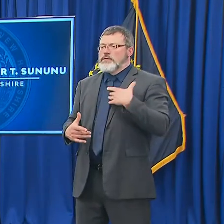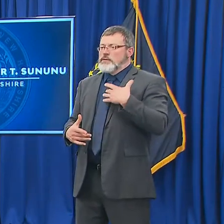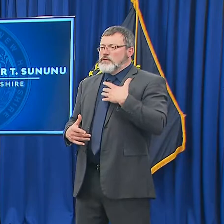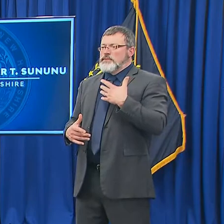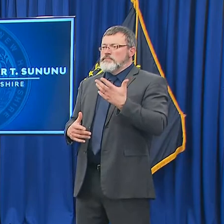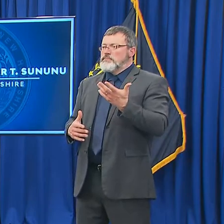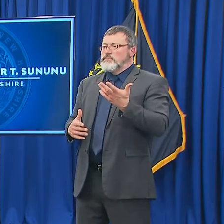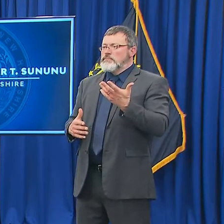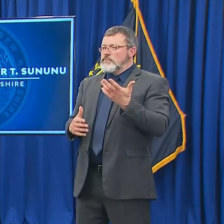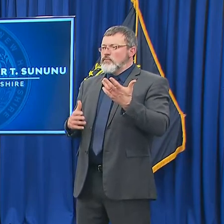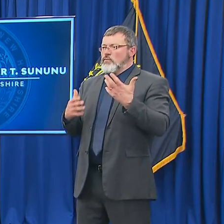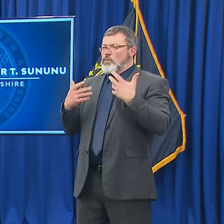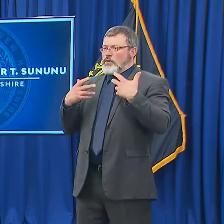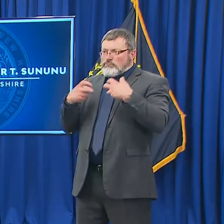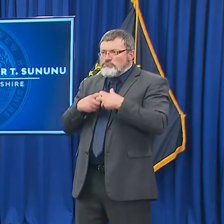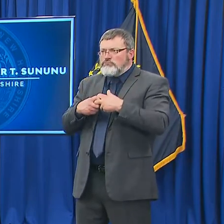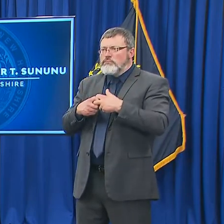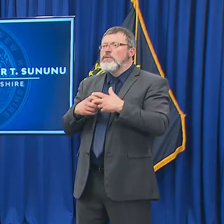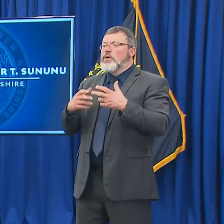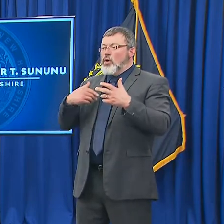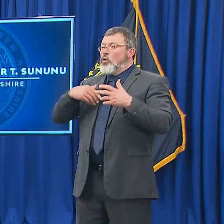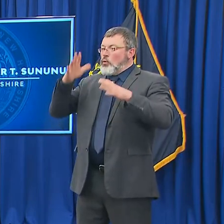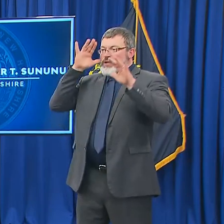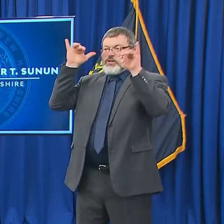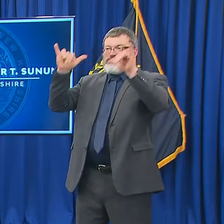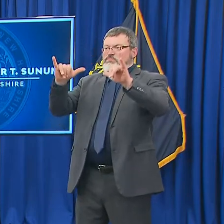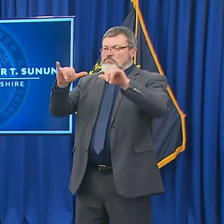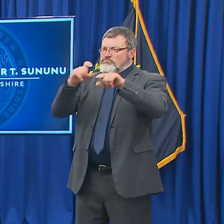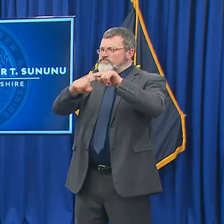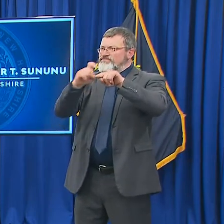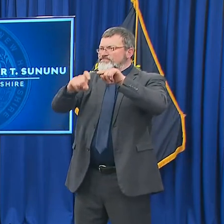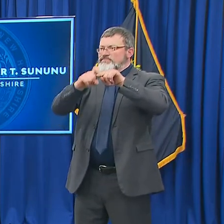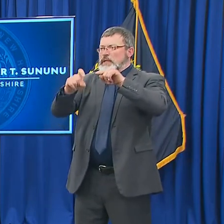Where where are the patient 0 2 or 3 with this outbreak.